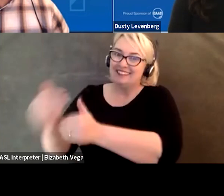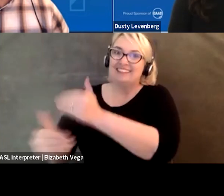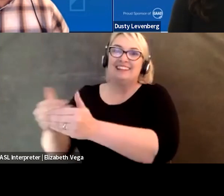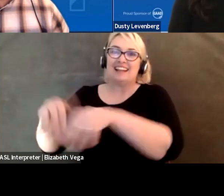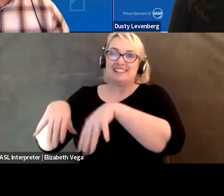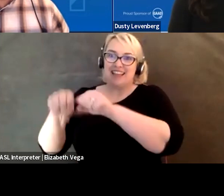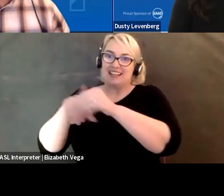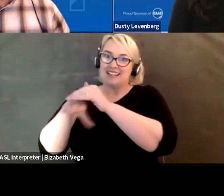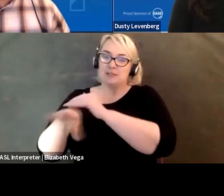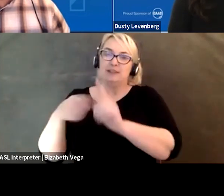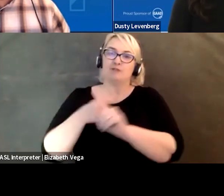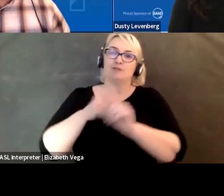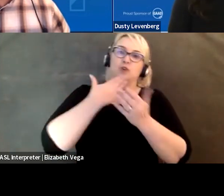But I never provide feedback.